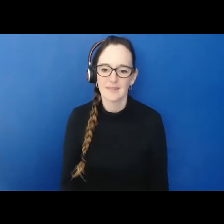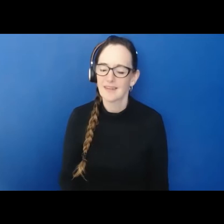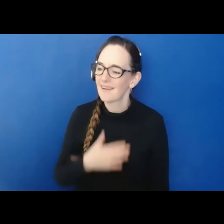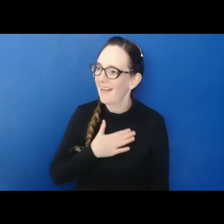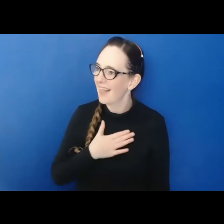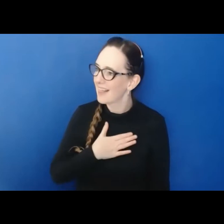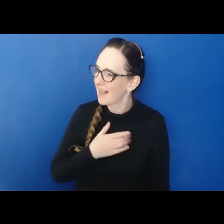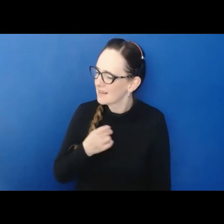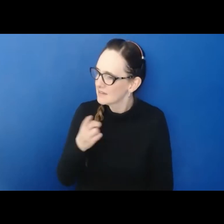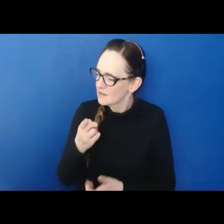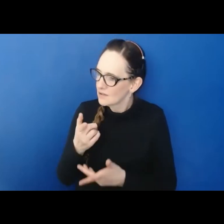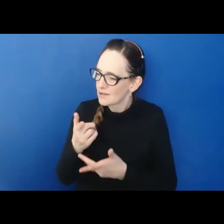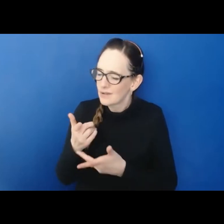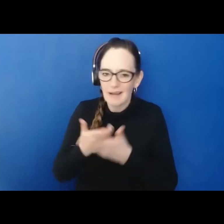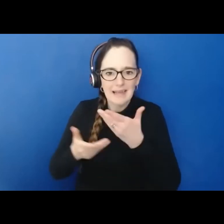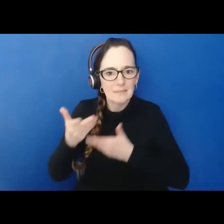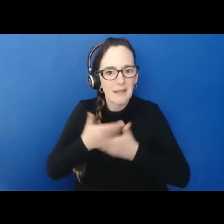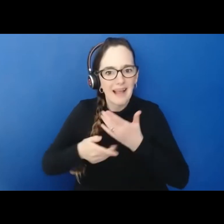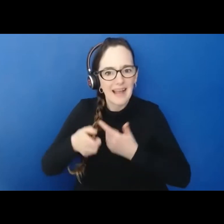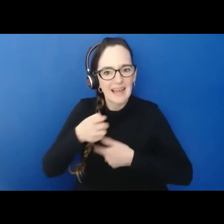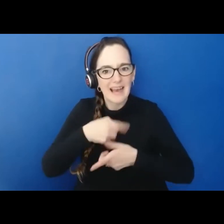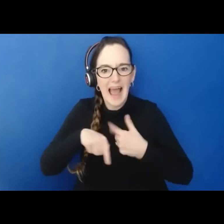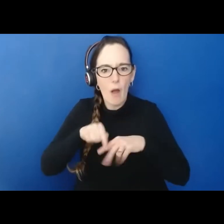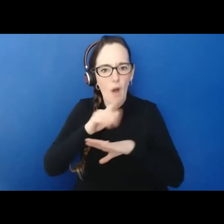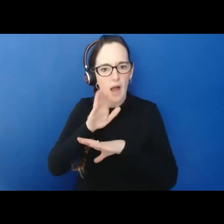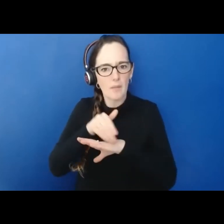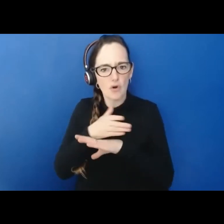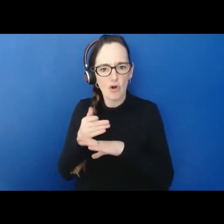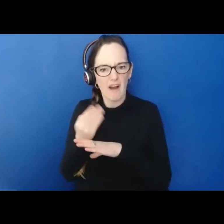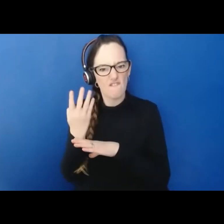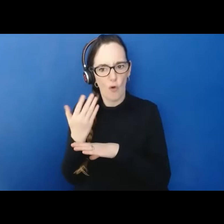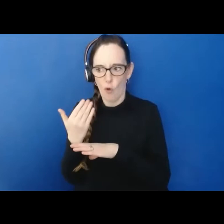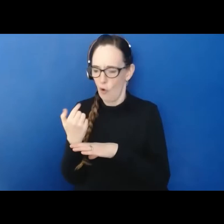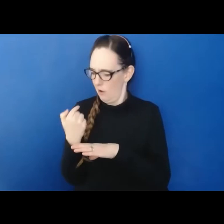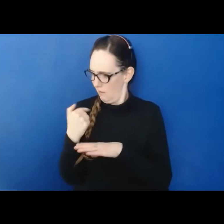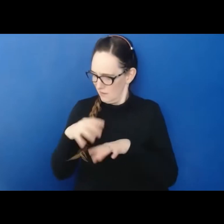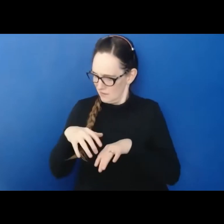of the programme, I feel like those four questions you ve enlightened on, they're almost too